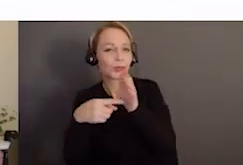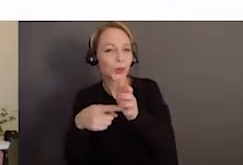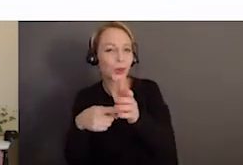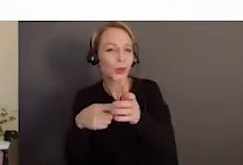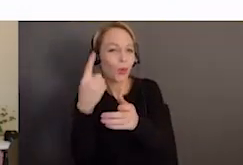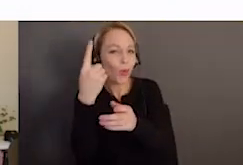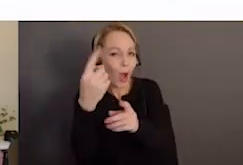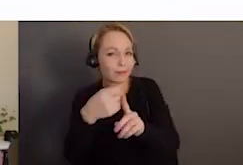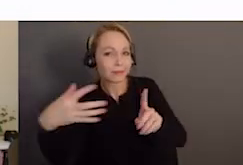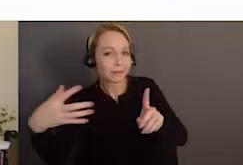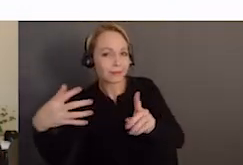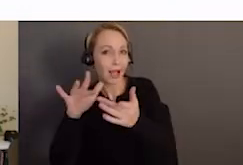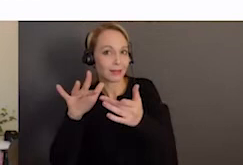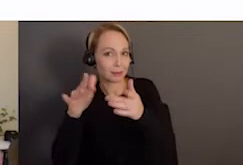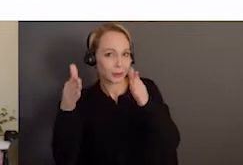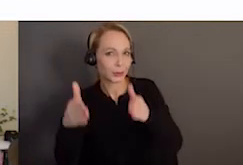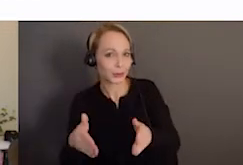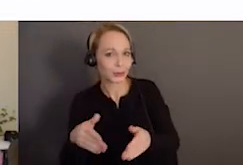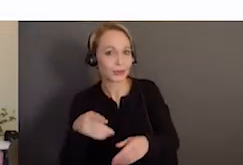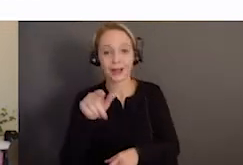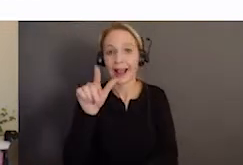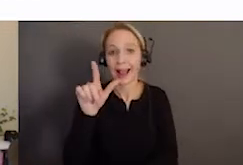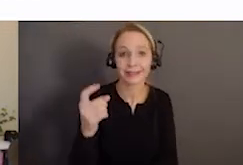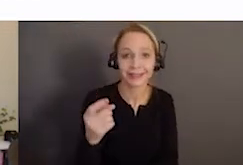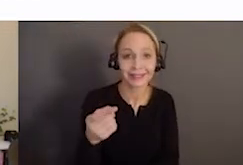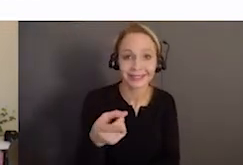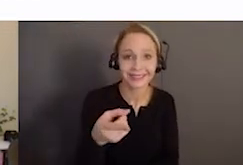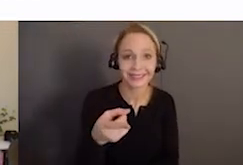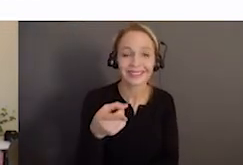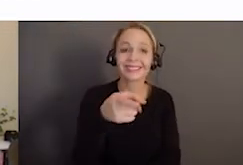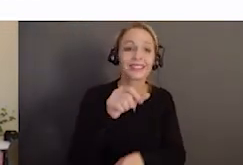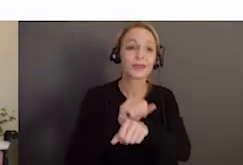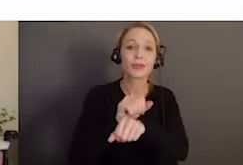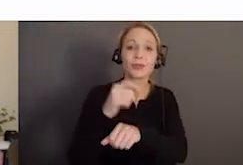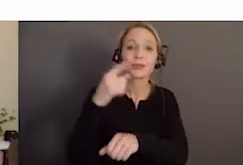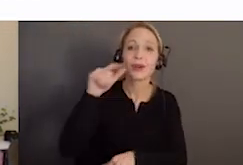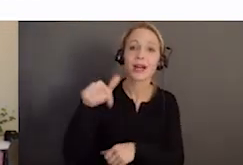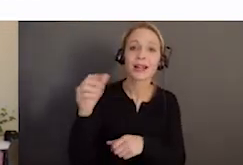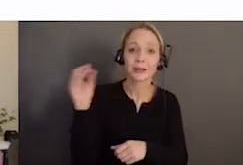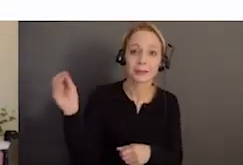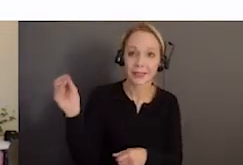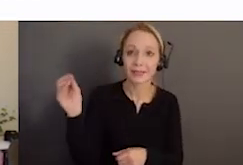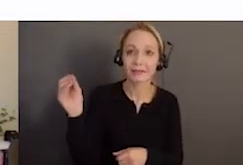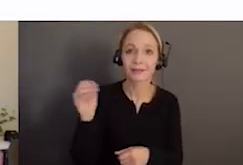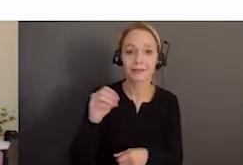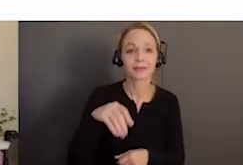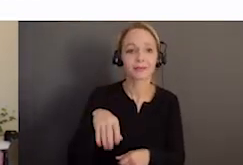THIS IS ALEX AND HE WORKS FOR ANOTHER COMPANY BIT